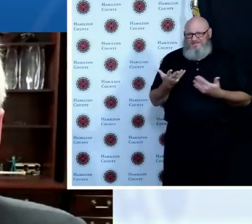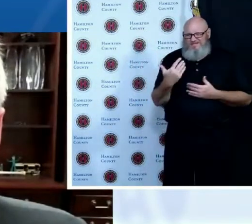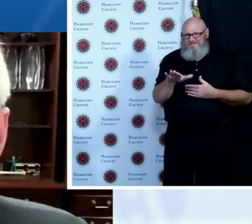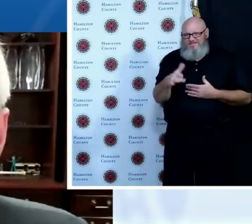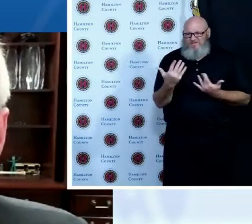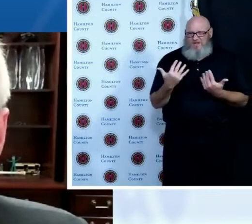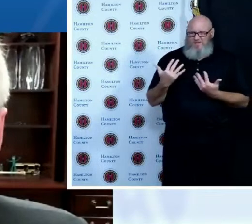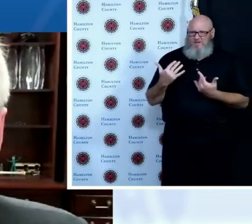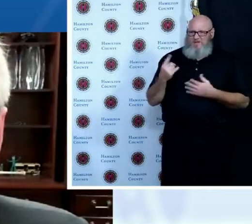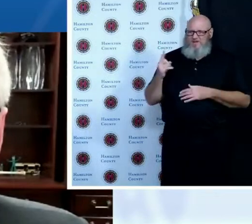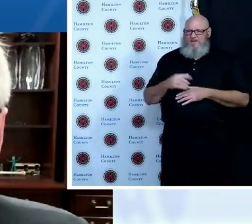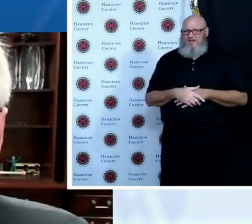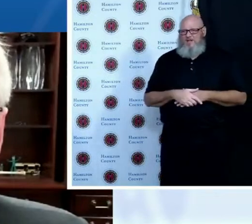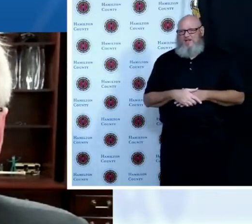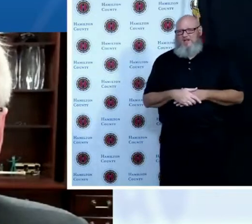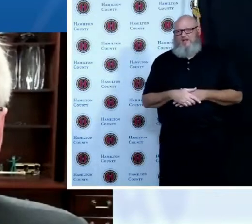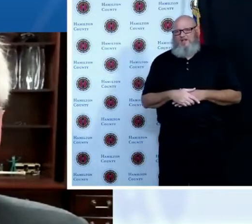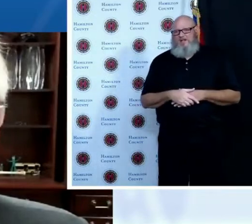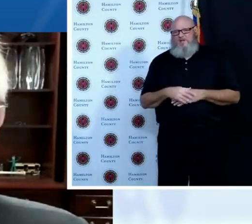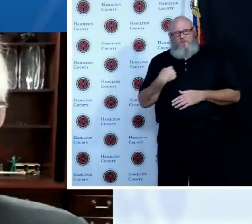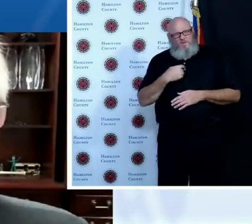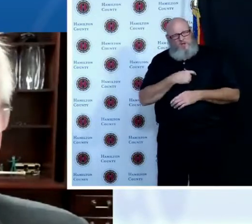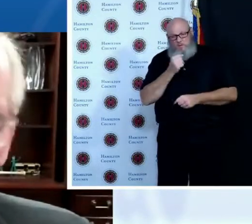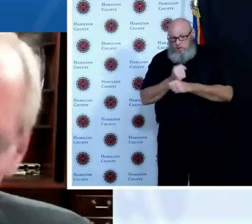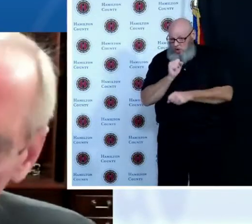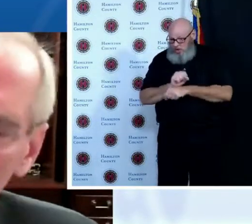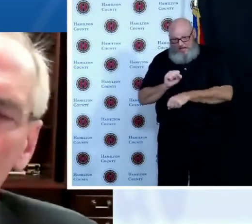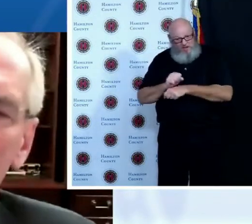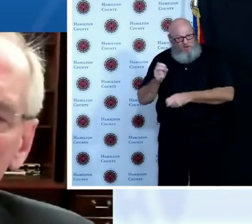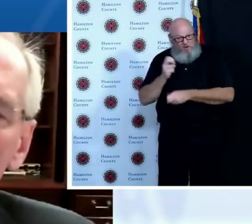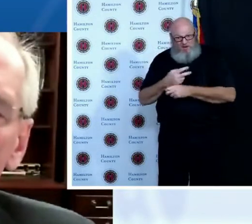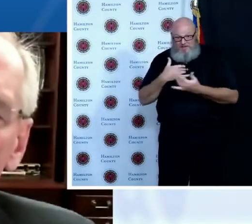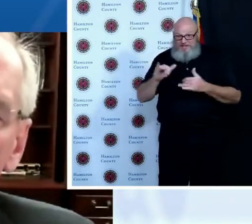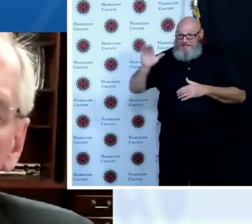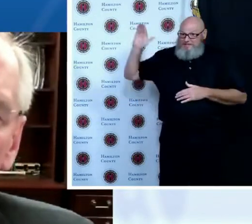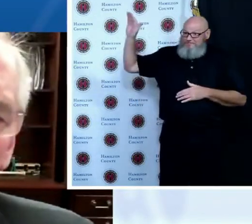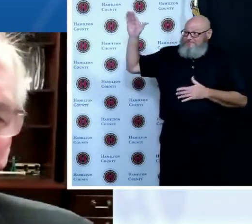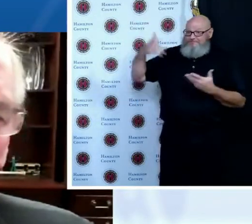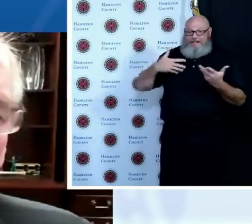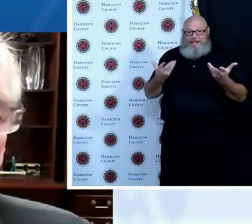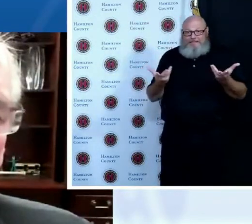a array of making sure that they have the the logistics worked out and the like so